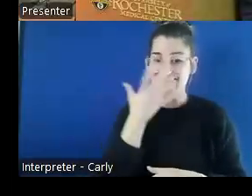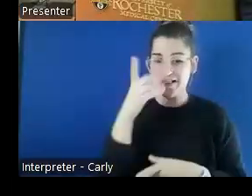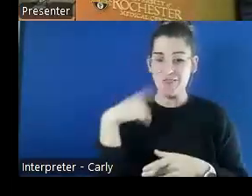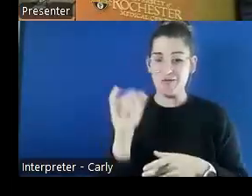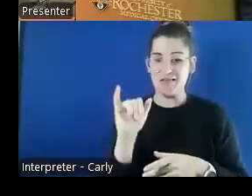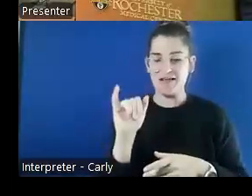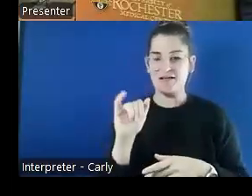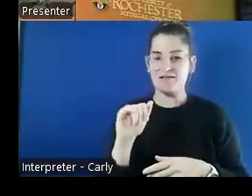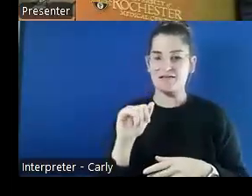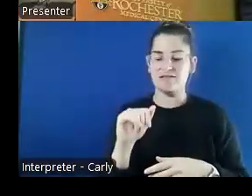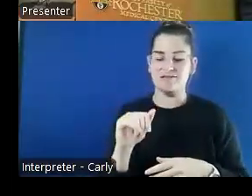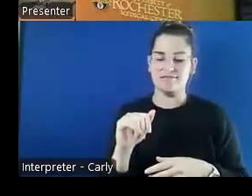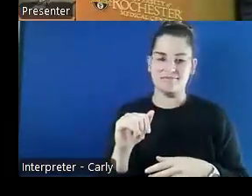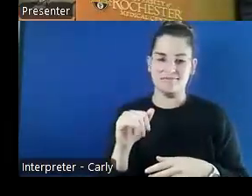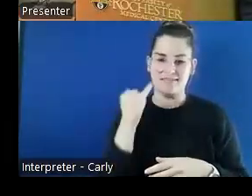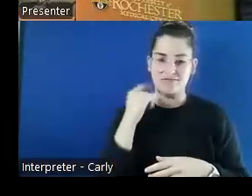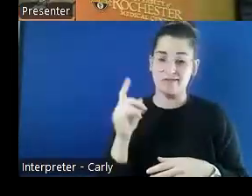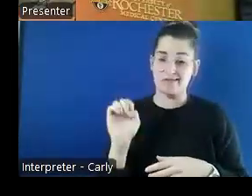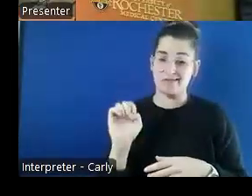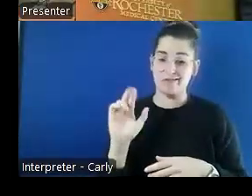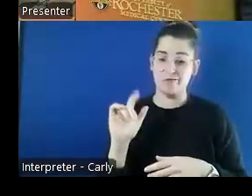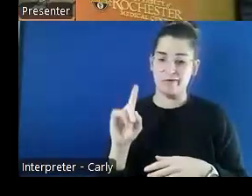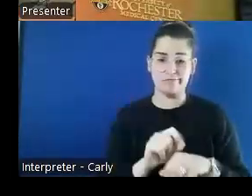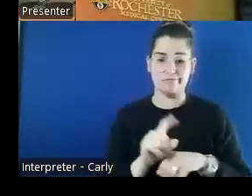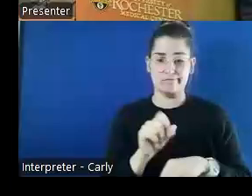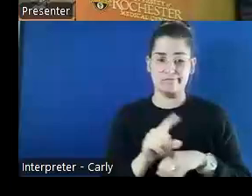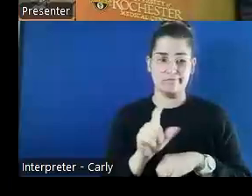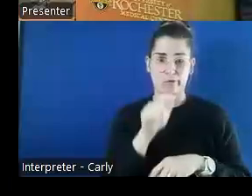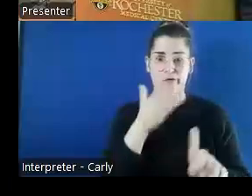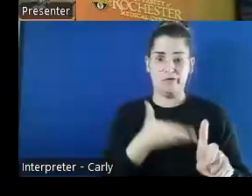faceless e-record chat that I've often had to experience um with you know as an off-service